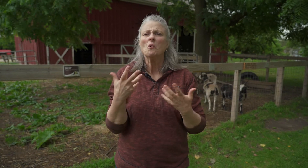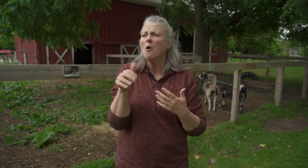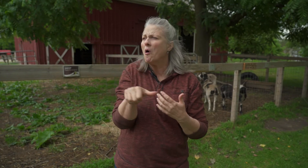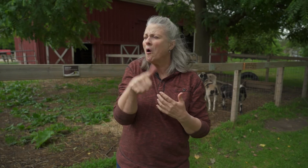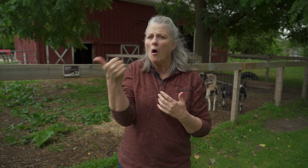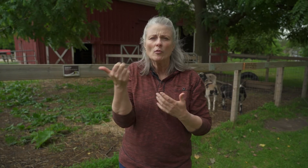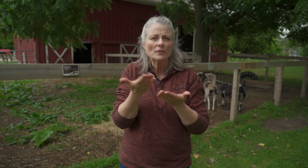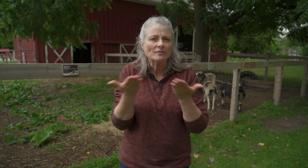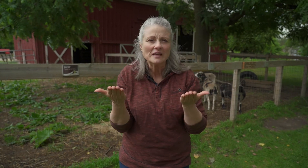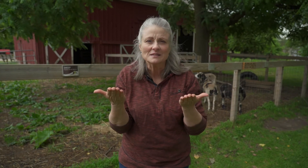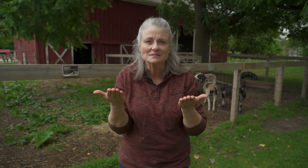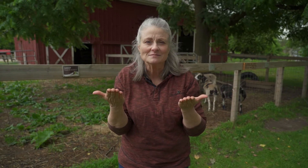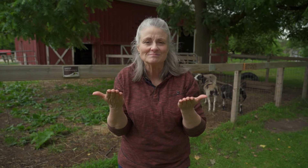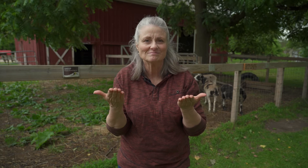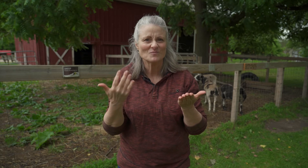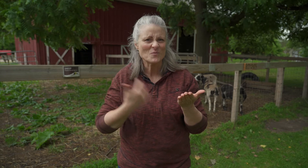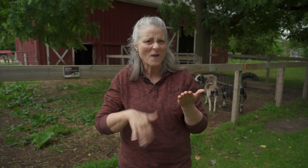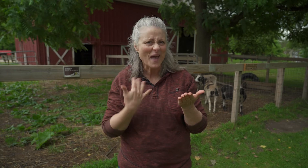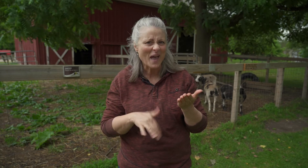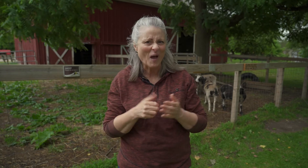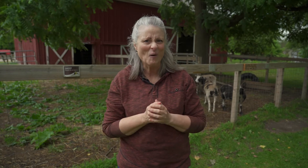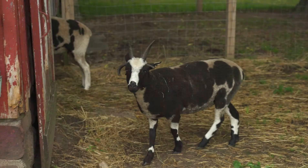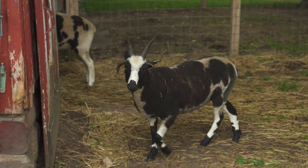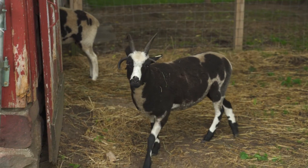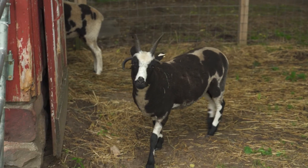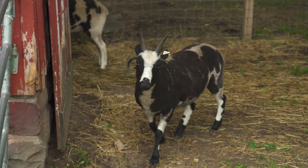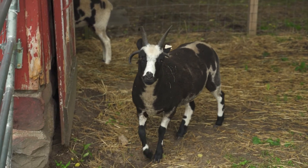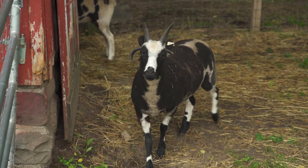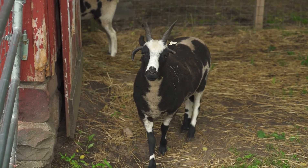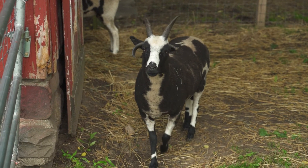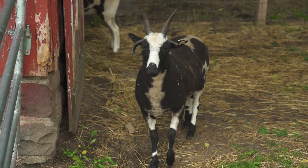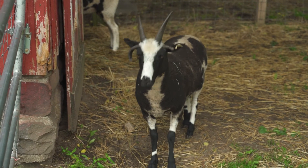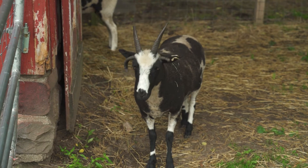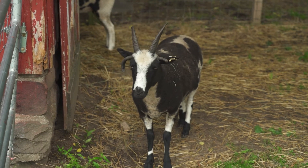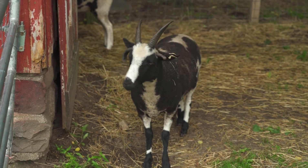jackets and so many other things with the wool. That's amazing.